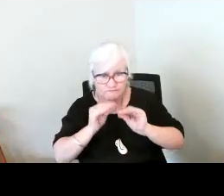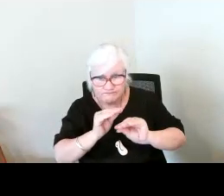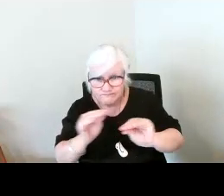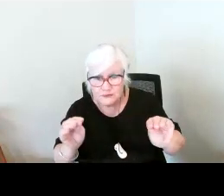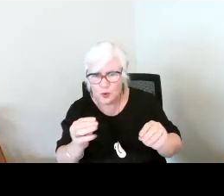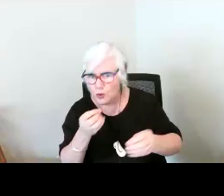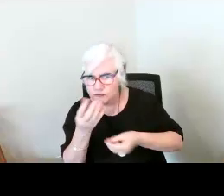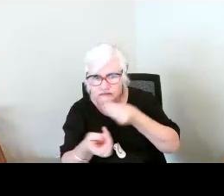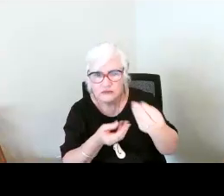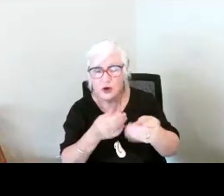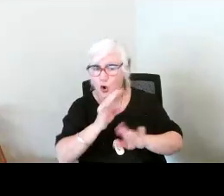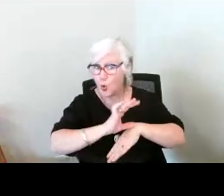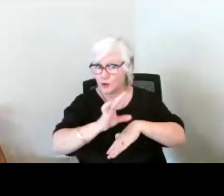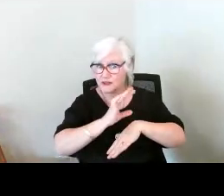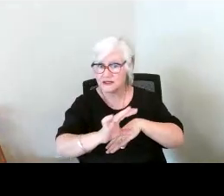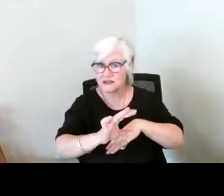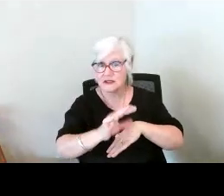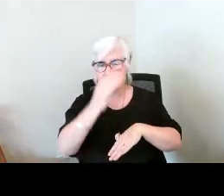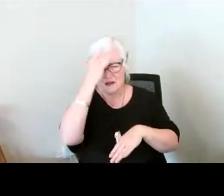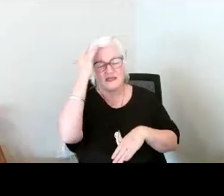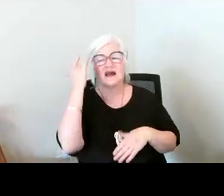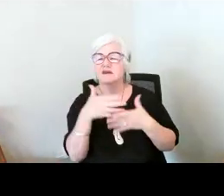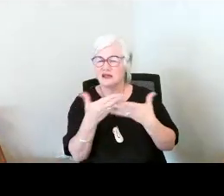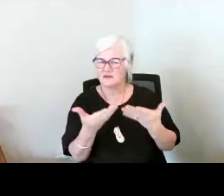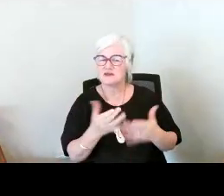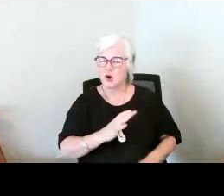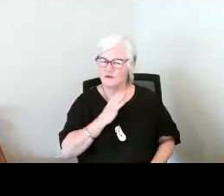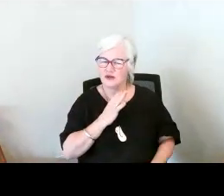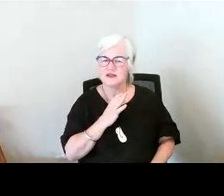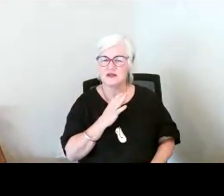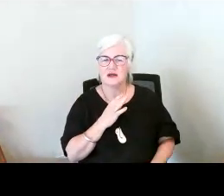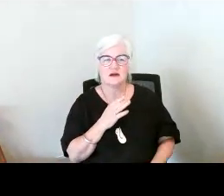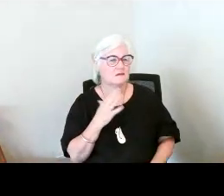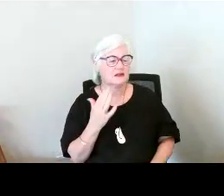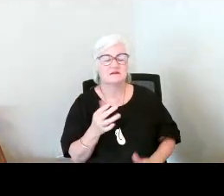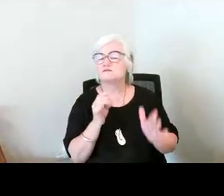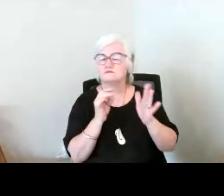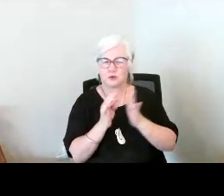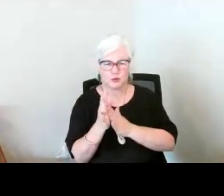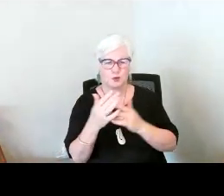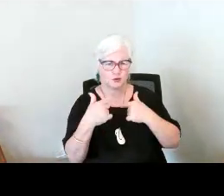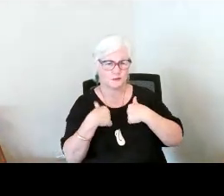or even the friendship programmes that they can join, means the world to me also.